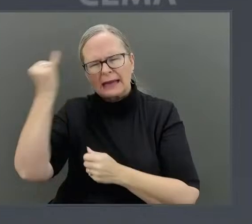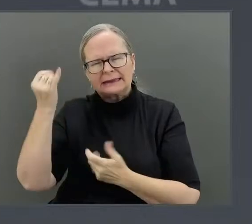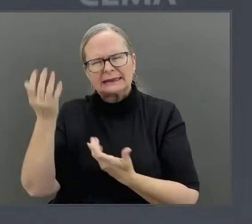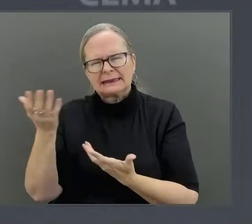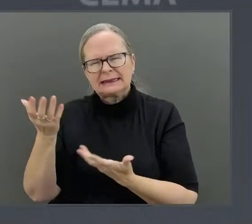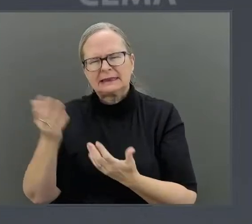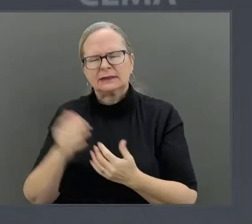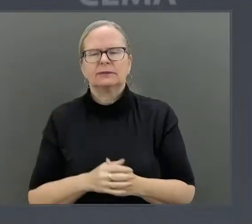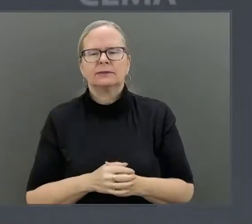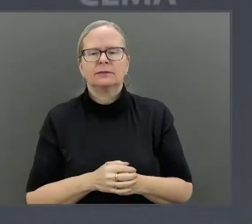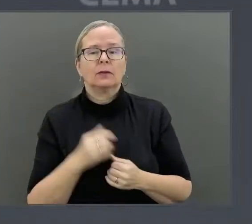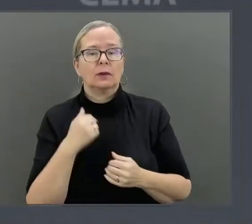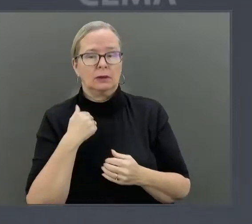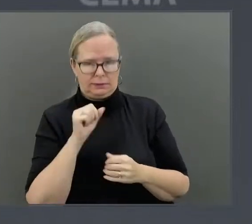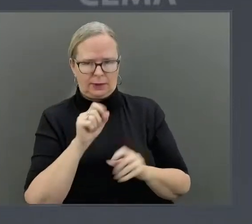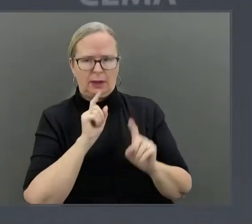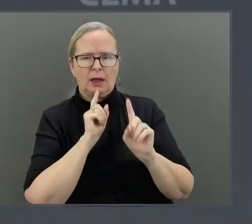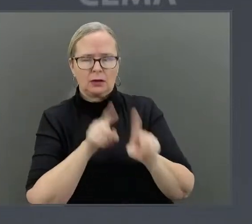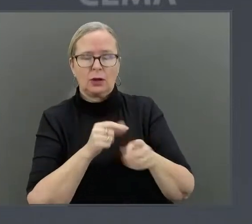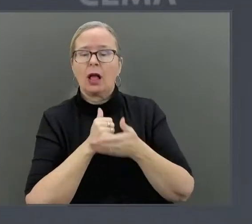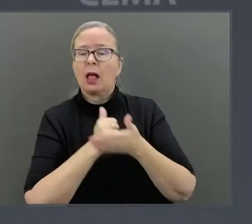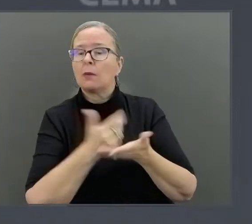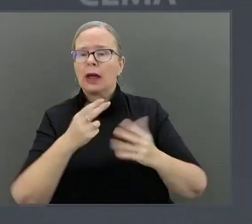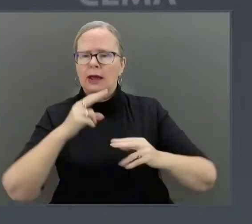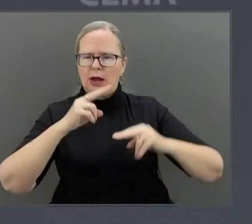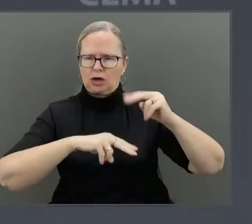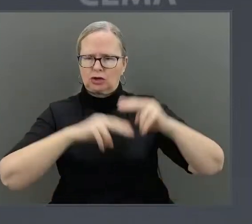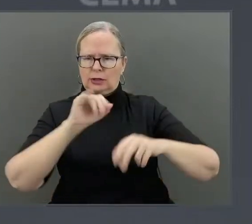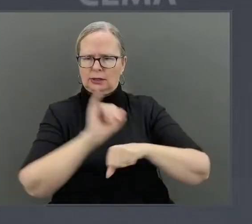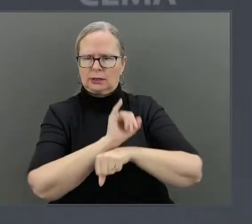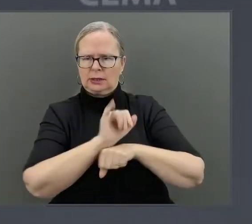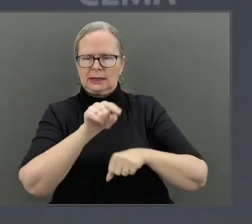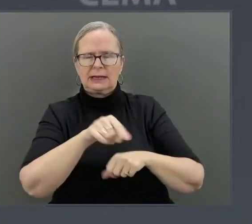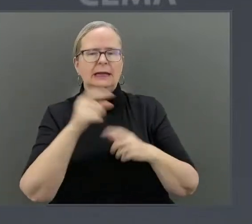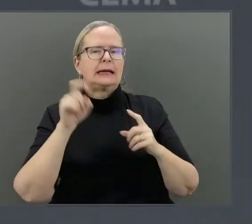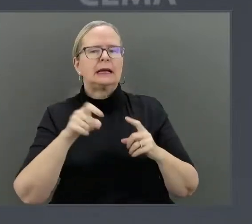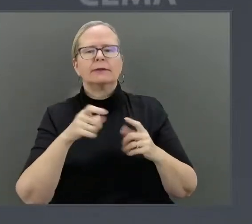the essential building that we need to need to be doing right now to be able to support the